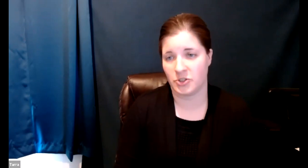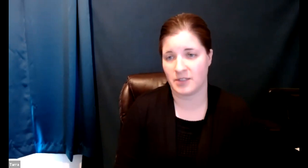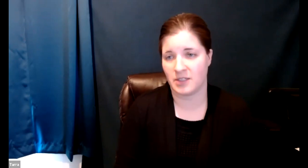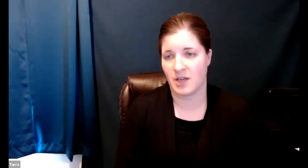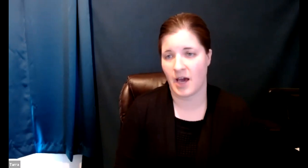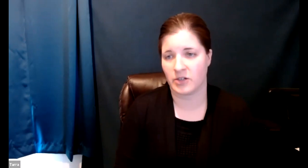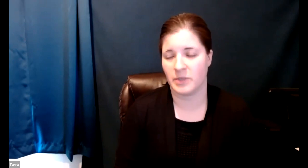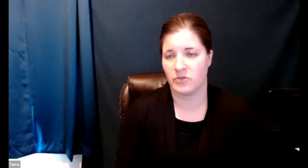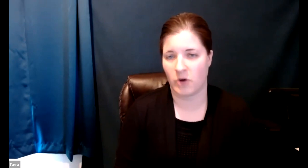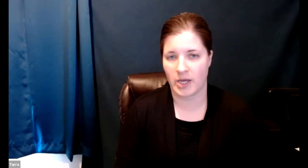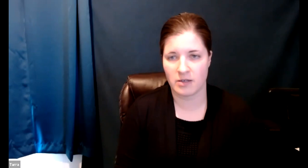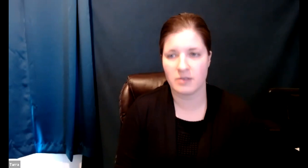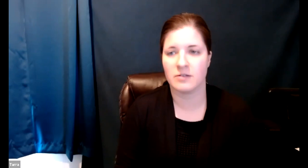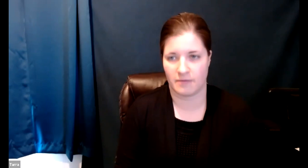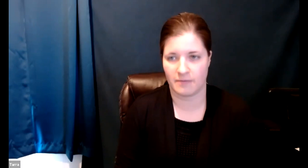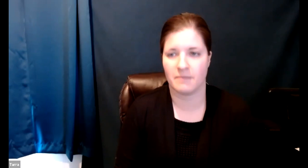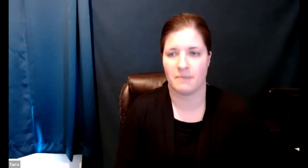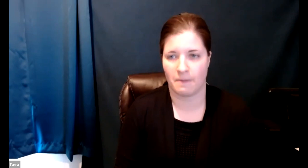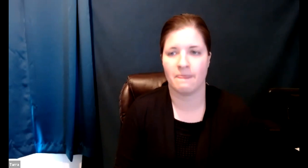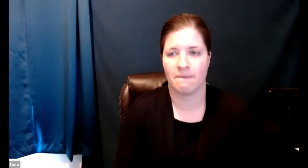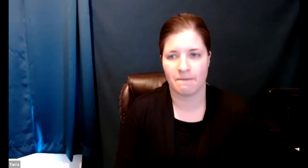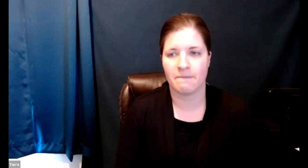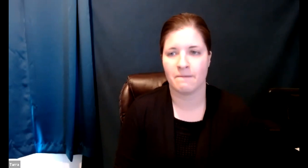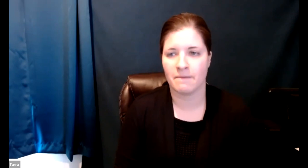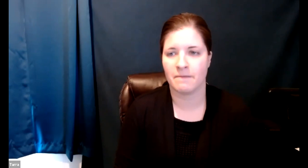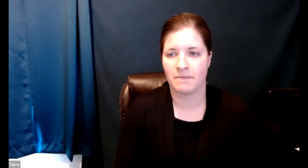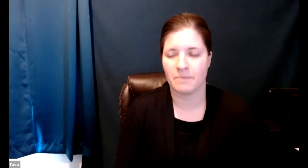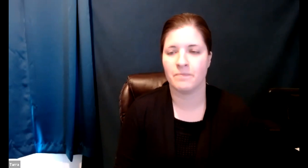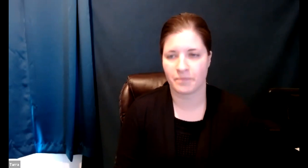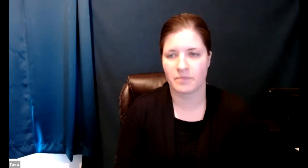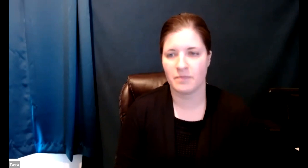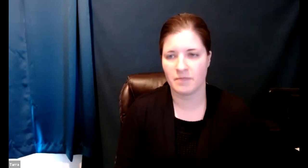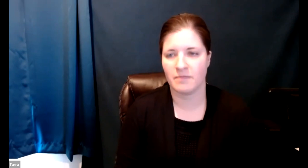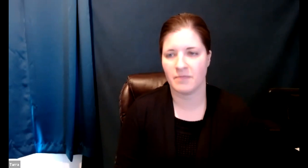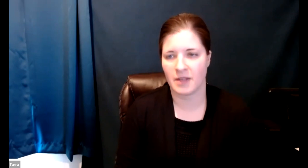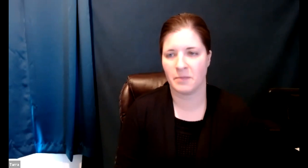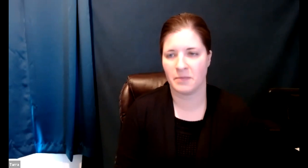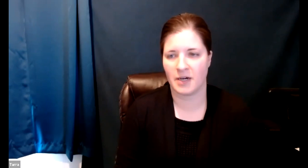popping in and out, so before we get started, let's introduce everybody, my name is